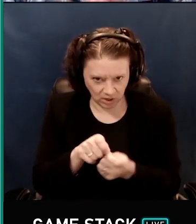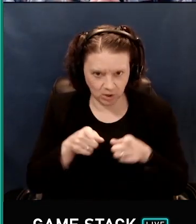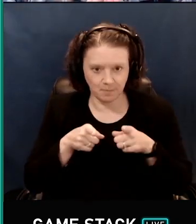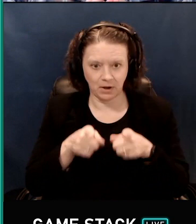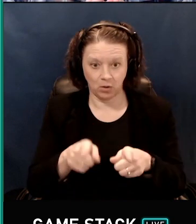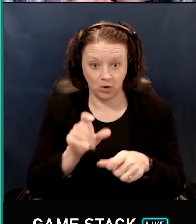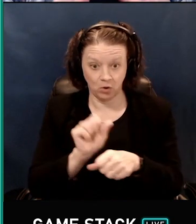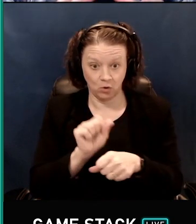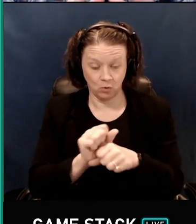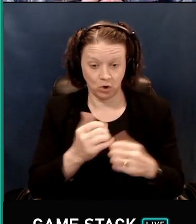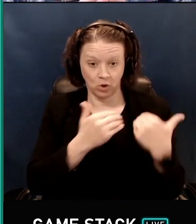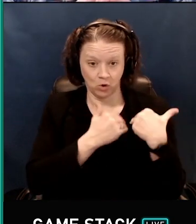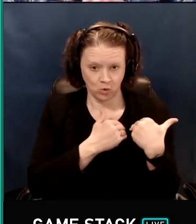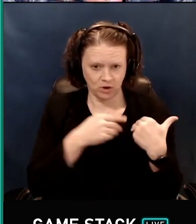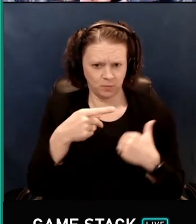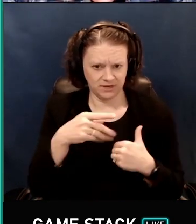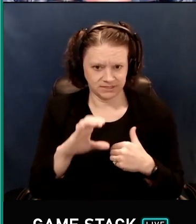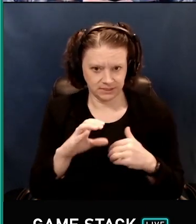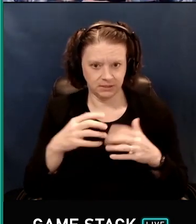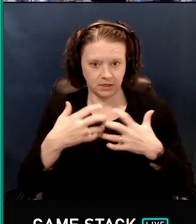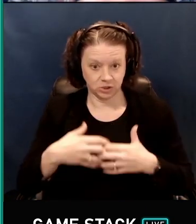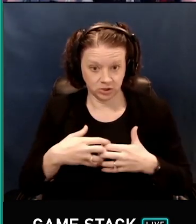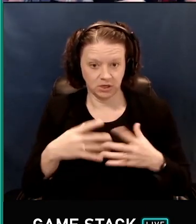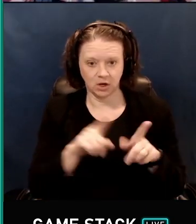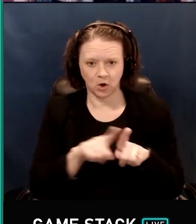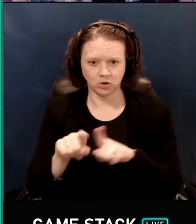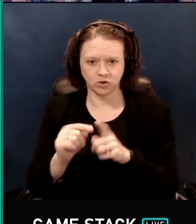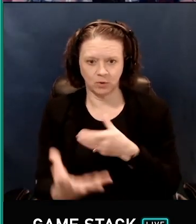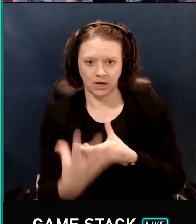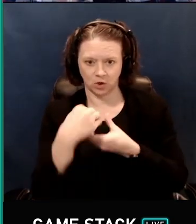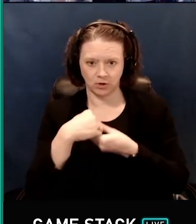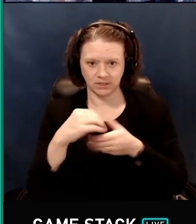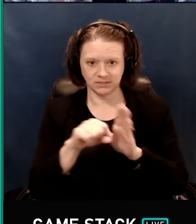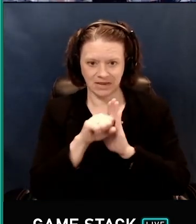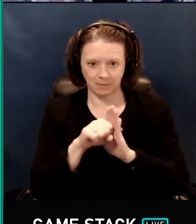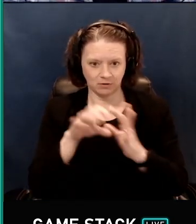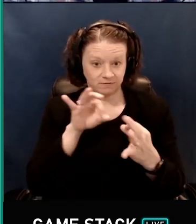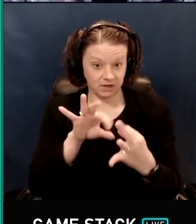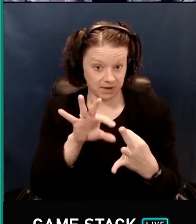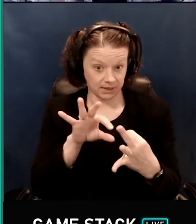First thing you want to do is make sure that you are selective about that data.